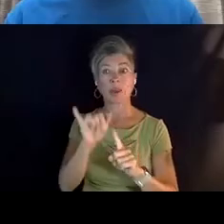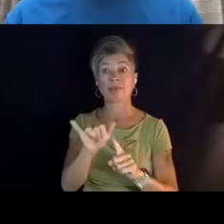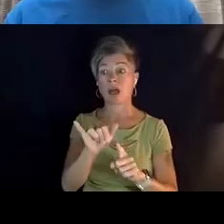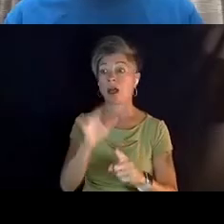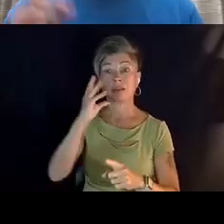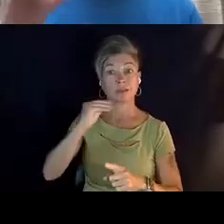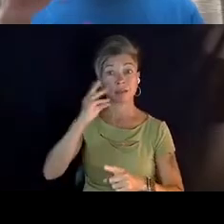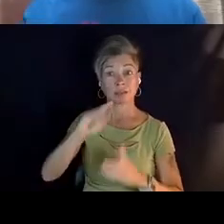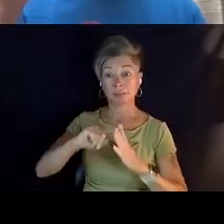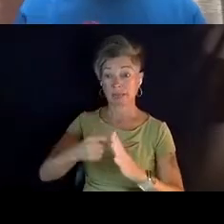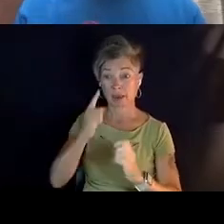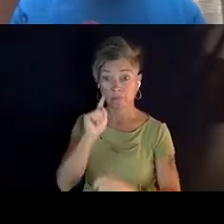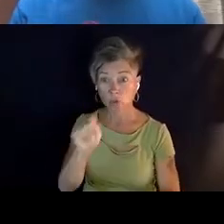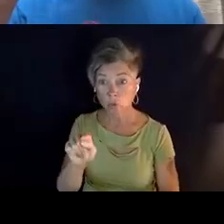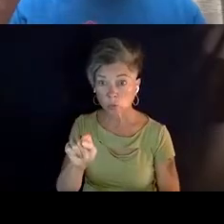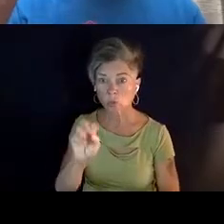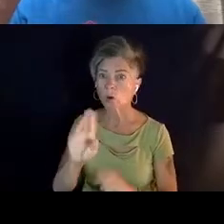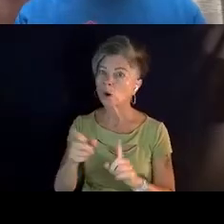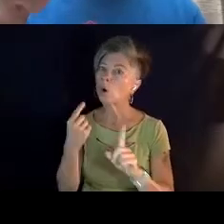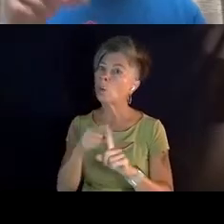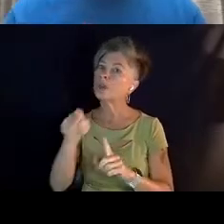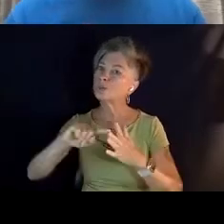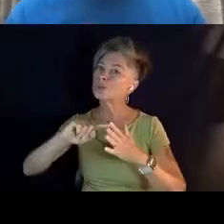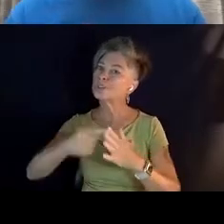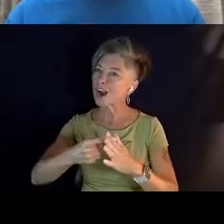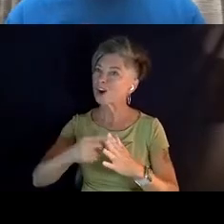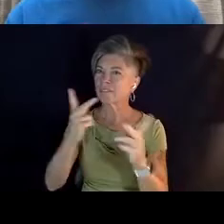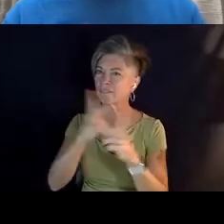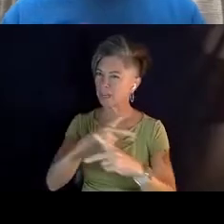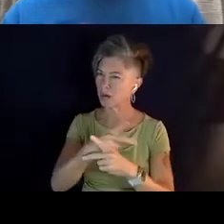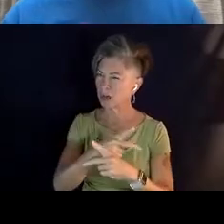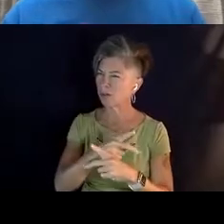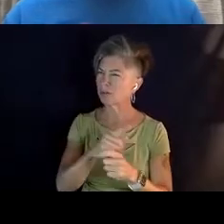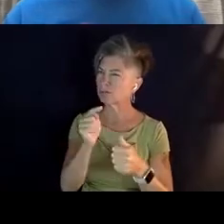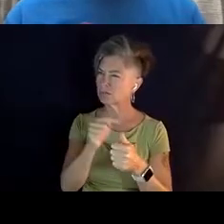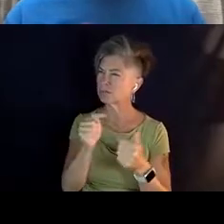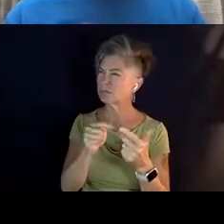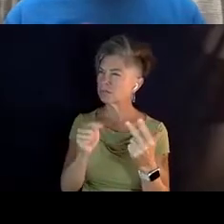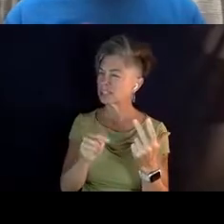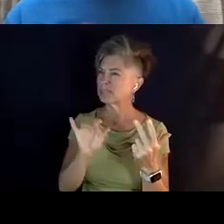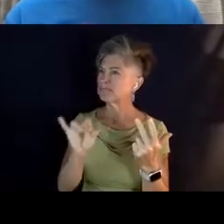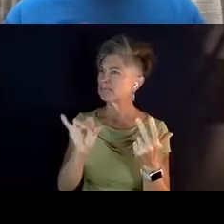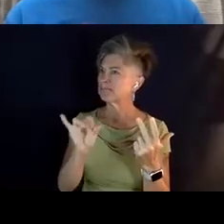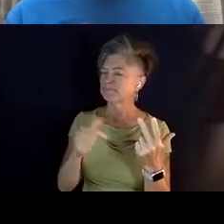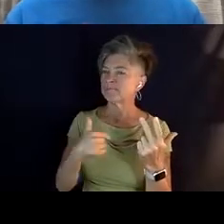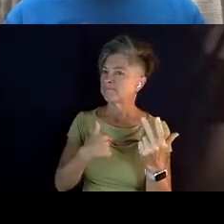or when you started putting those puzzle pieces together. And then how long have you been living as your gender?